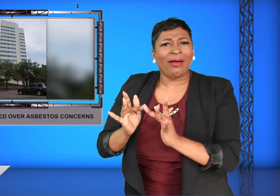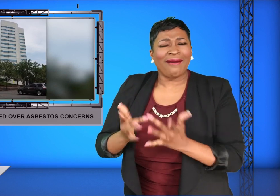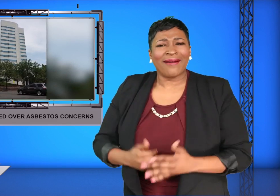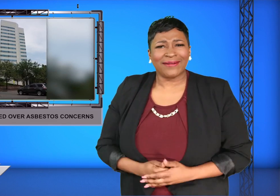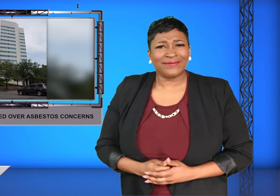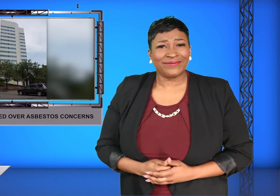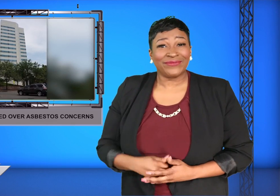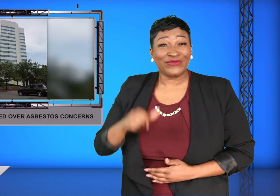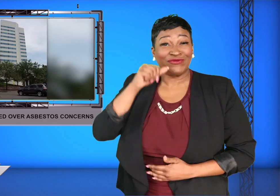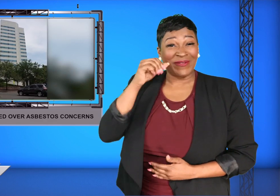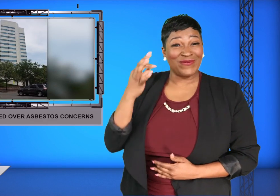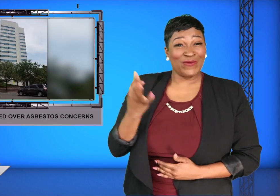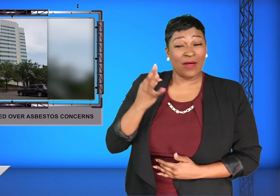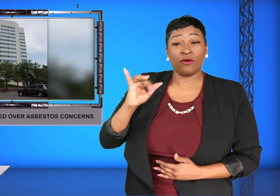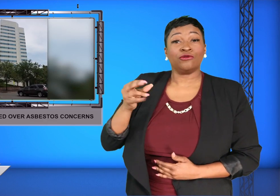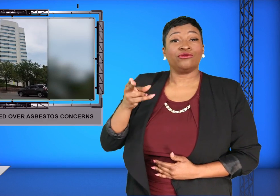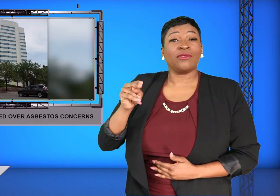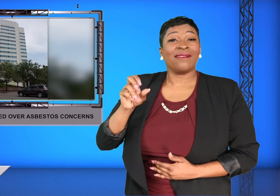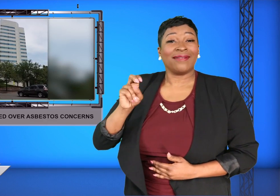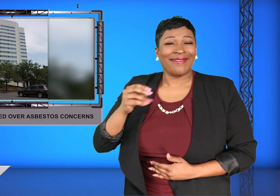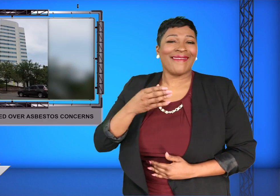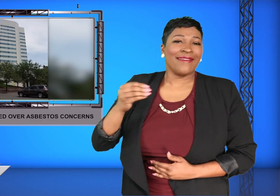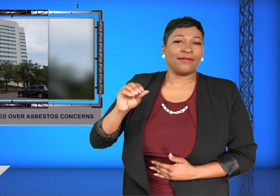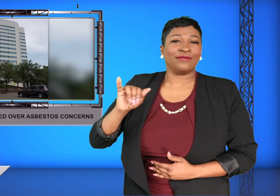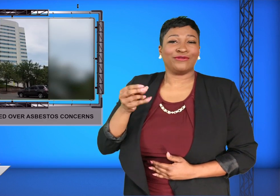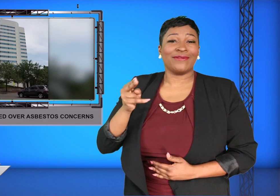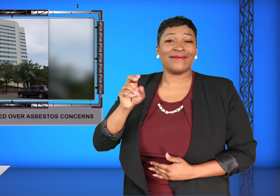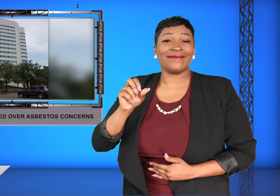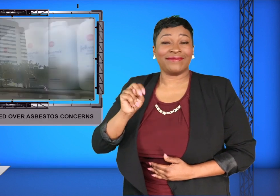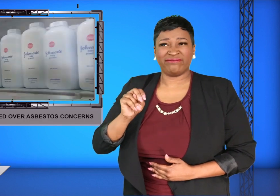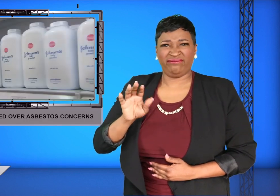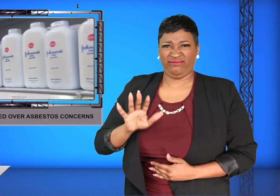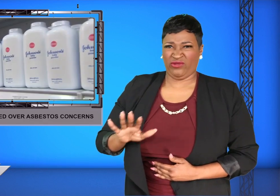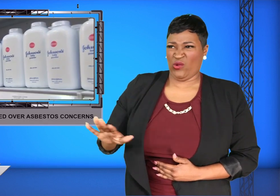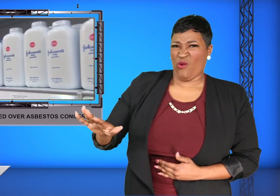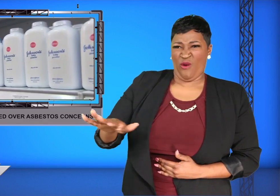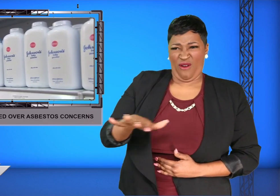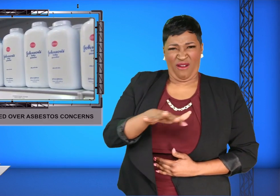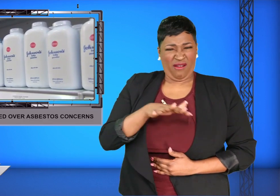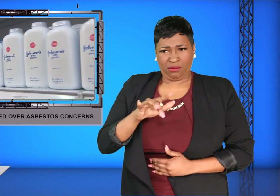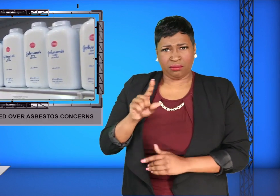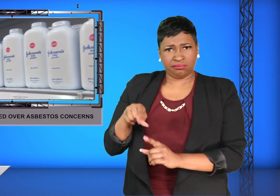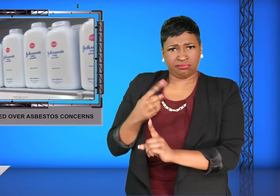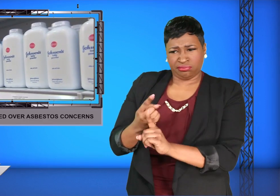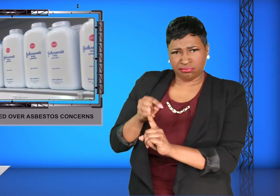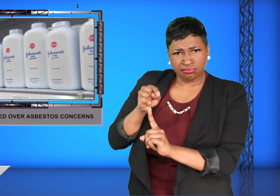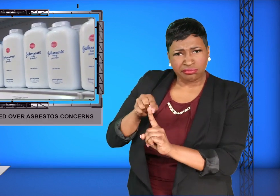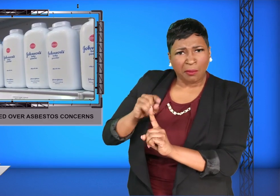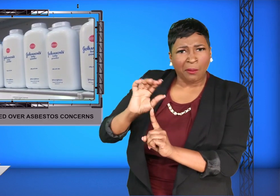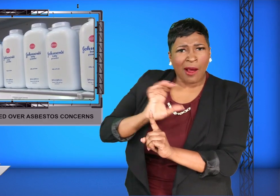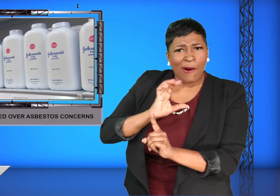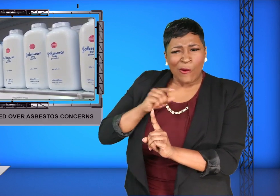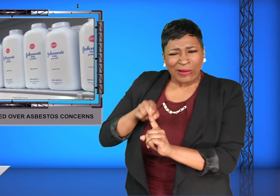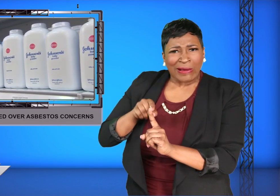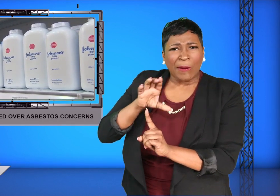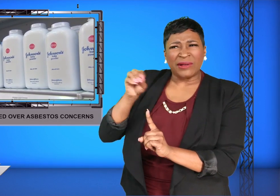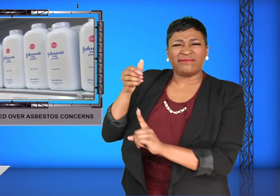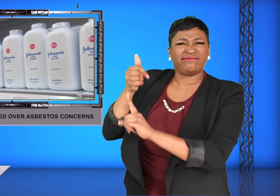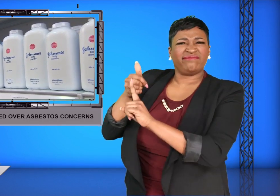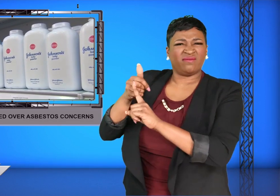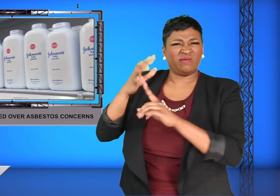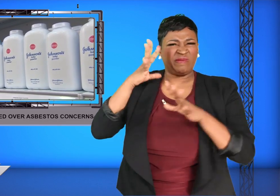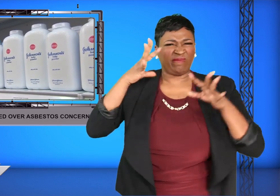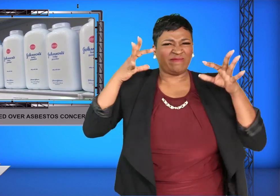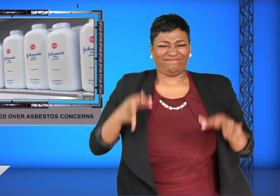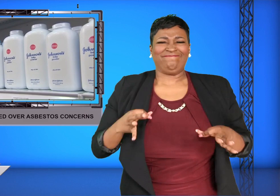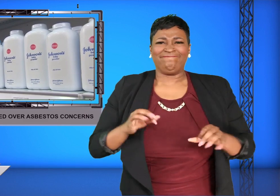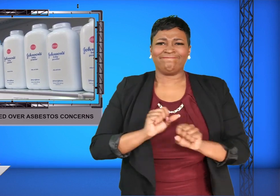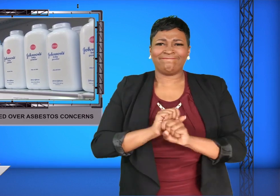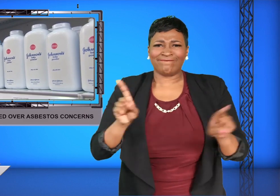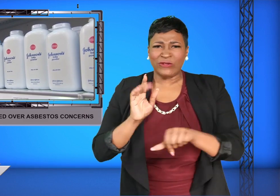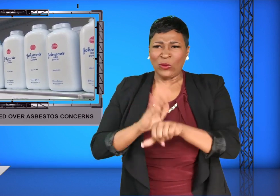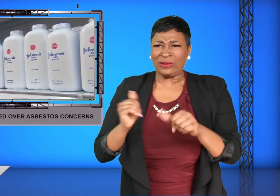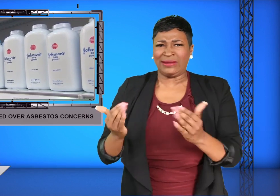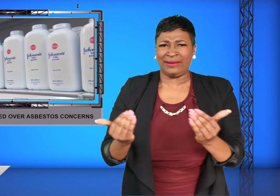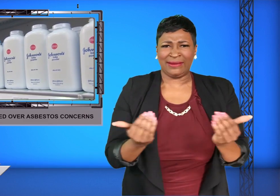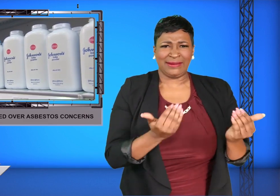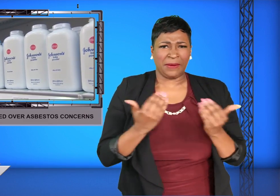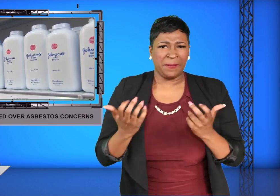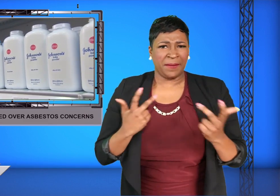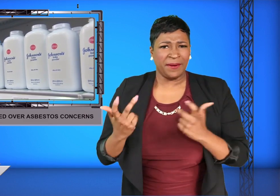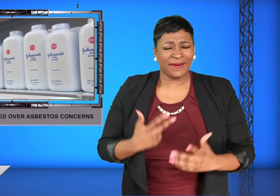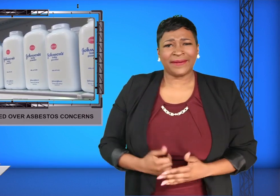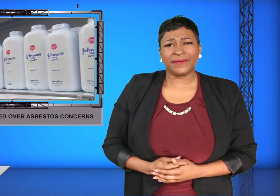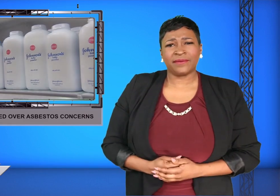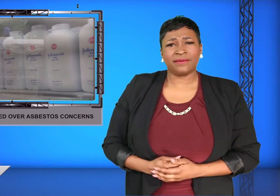In response, Johnson & Johnson issued a voluntary recall for one lot of its powder Friday.